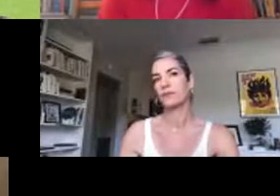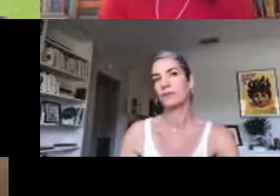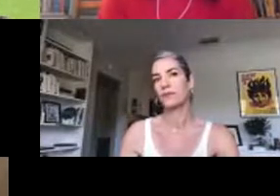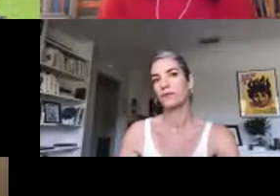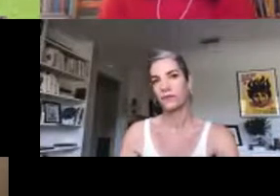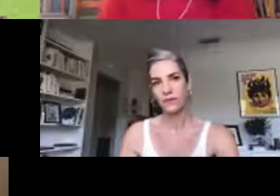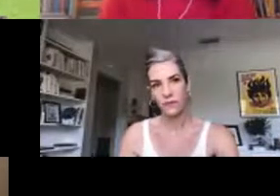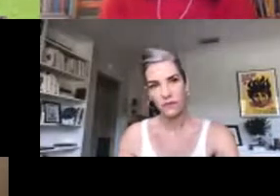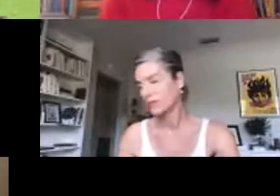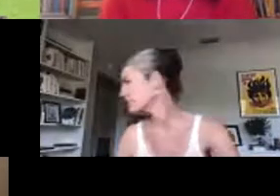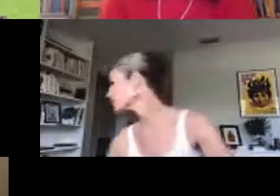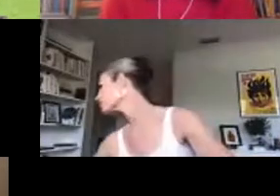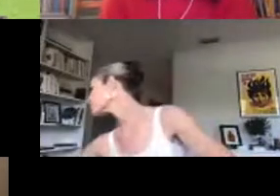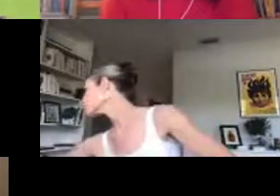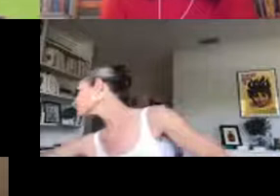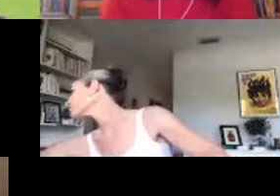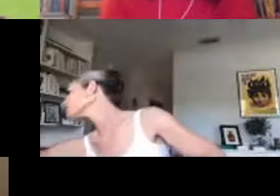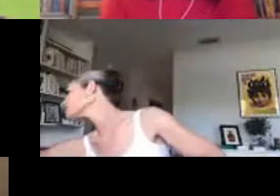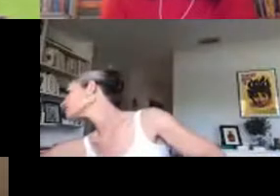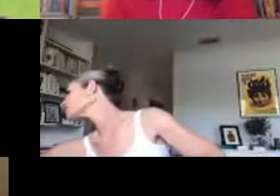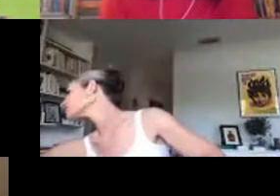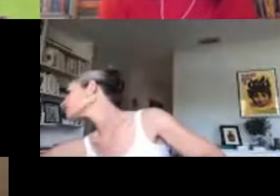to support touring exchange and research.